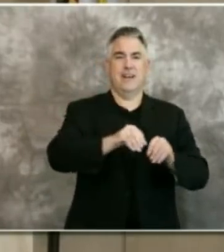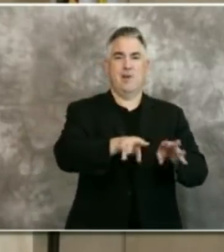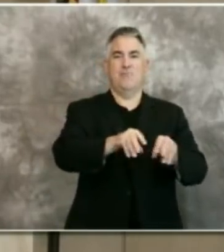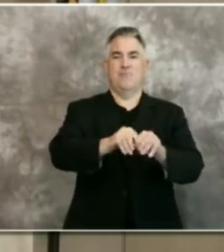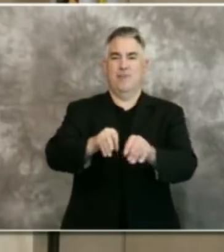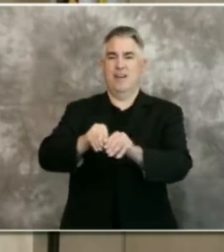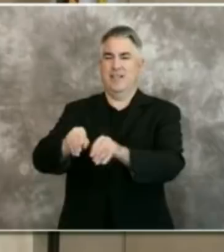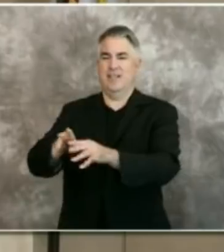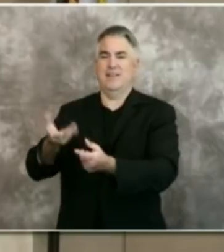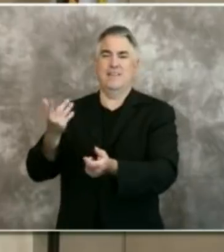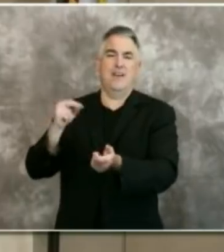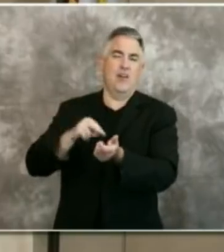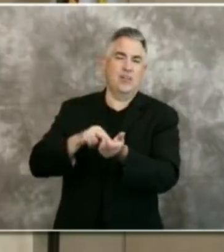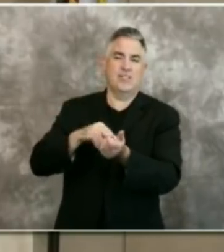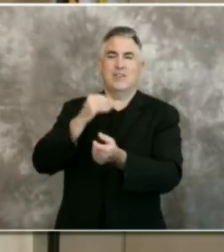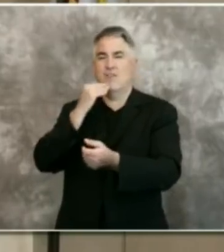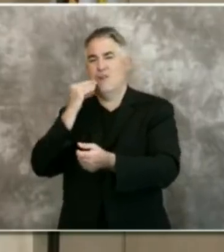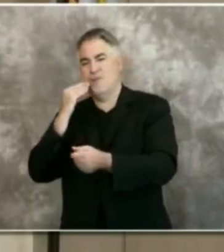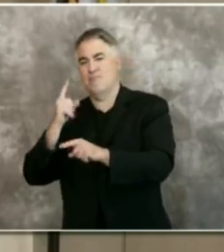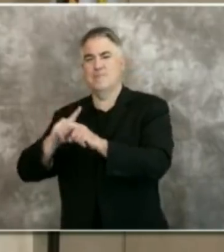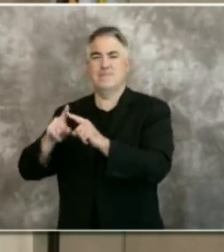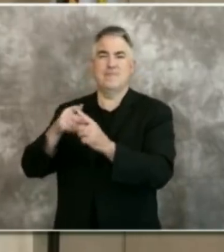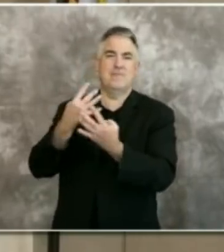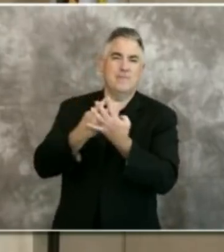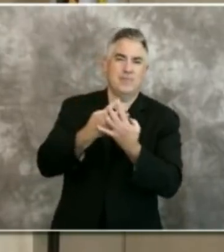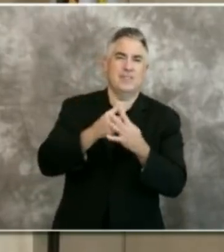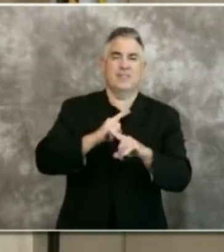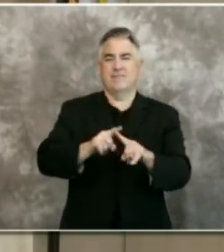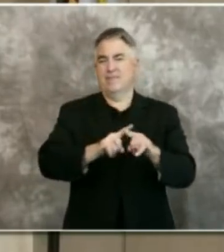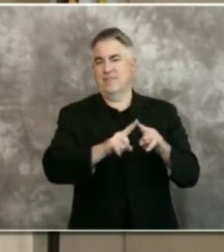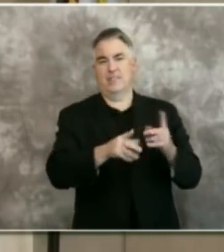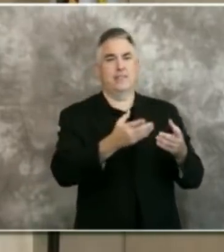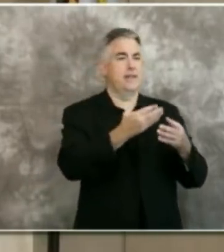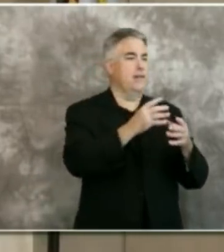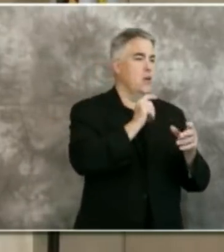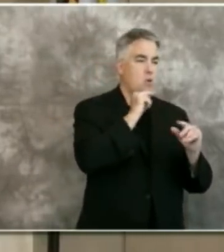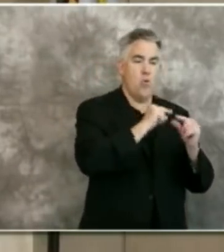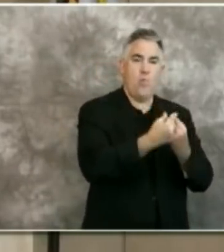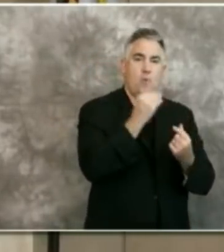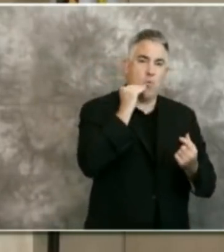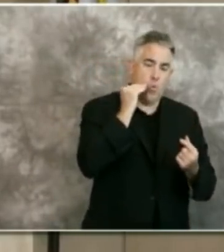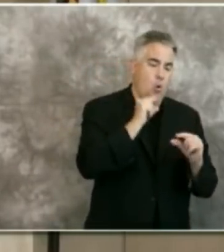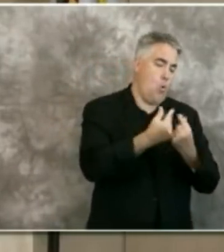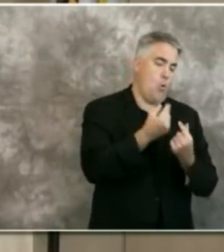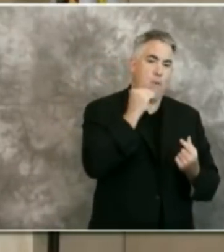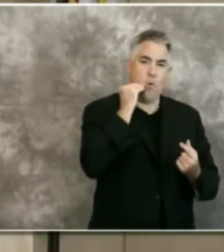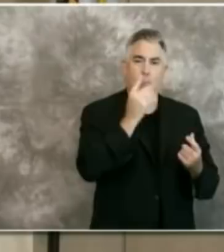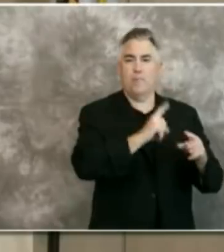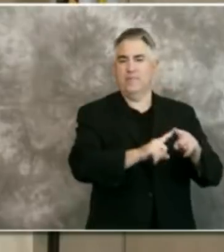PANDEMIC IN SAN DIEGO COUNTY WE'VE HAD A 168 OUTBREAKS OVERALL IN CONGREGATE SETTINGS